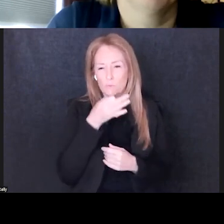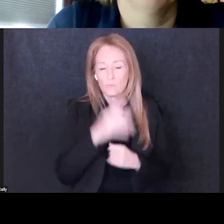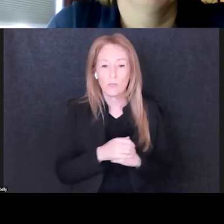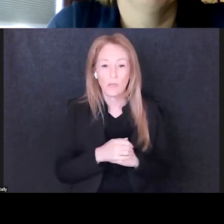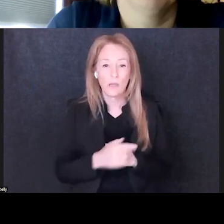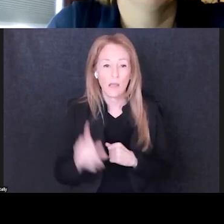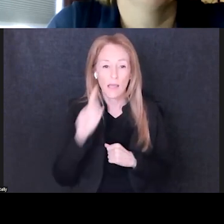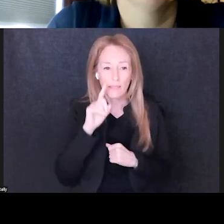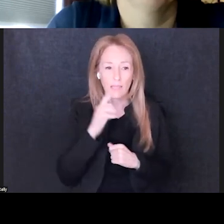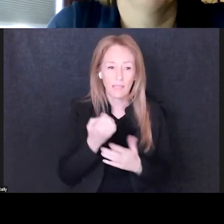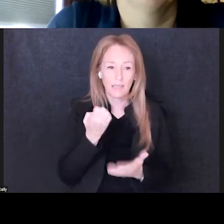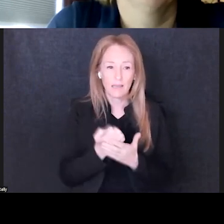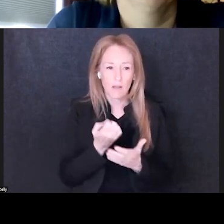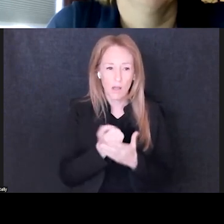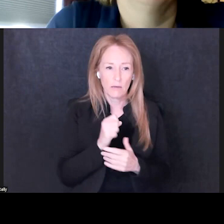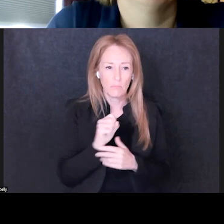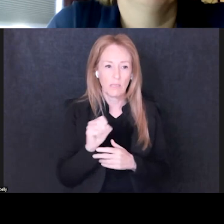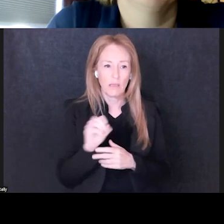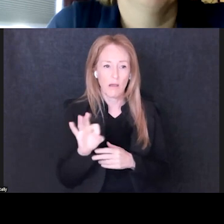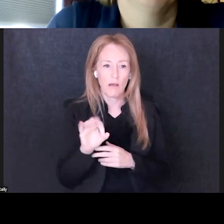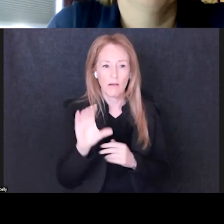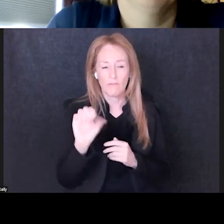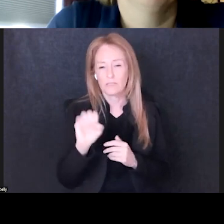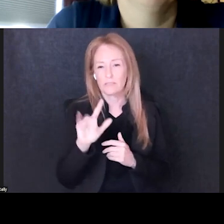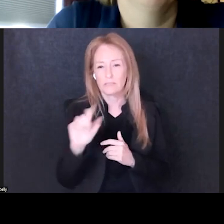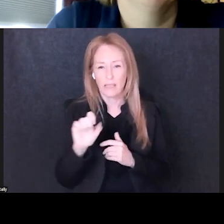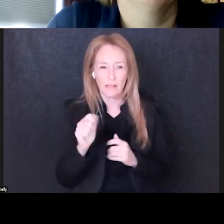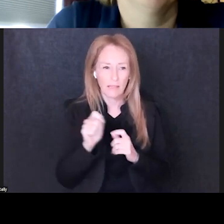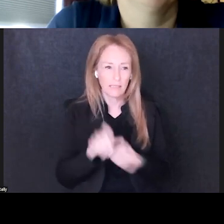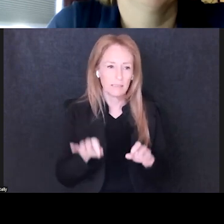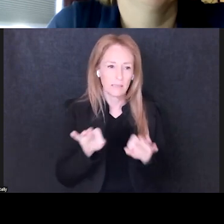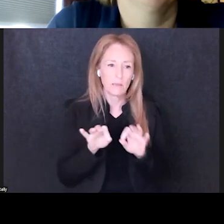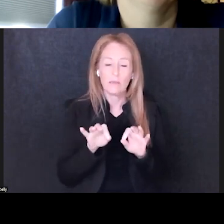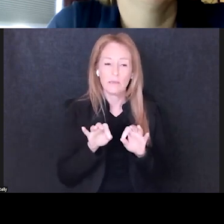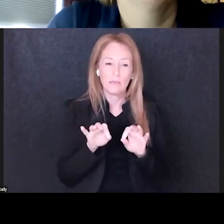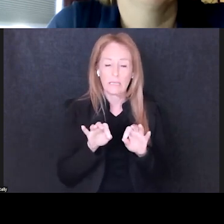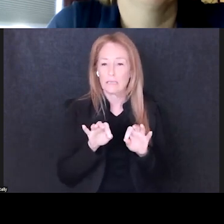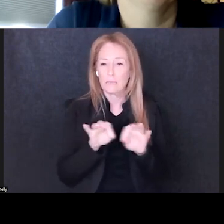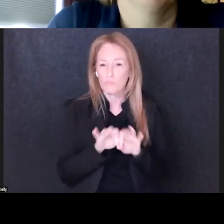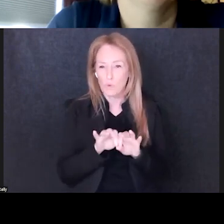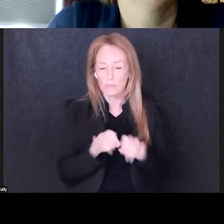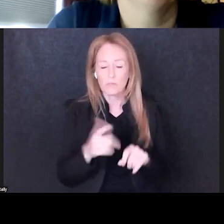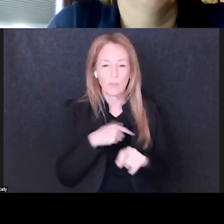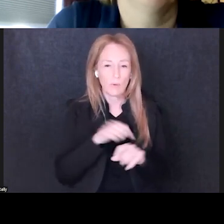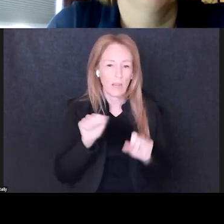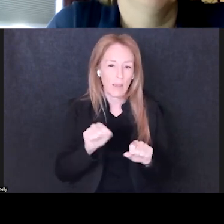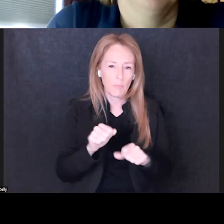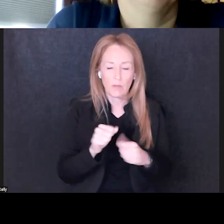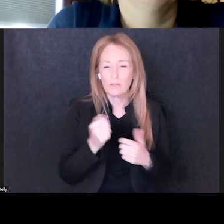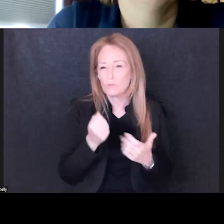WE HAVE BEEN ABLE TO AFFORD SOFTWARE THAT WE WANTED TO, INCLUDING MANAGEMENT SOFTWARE.